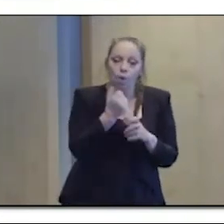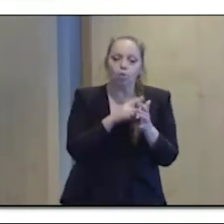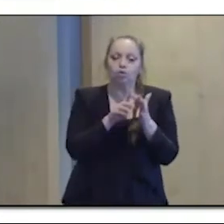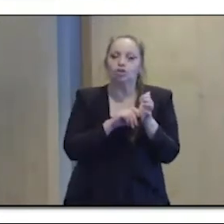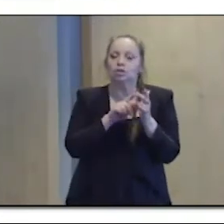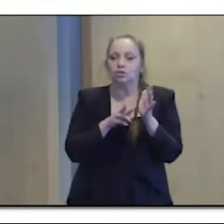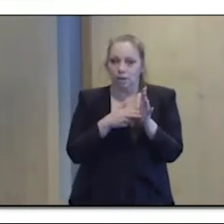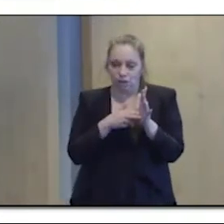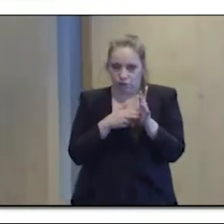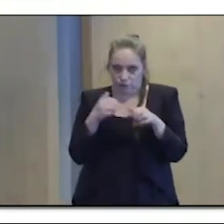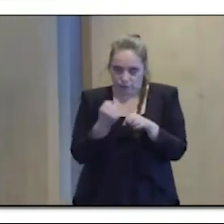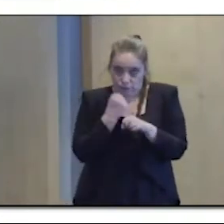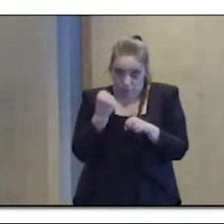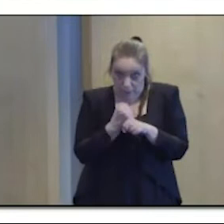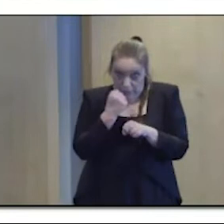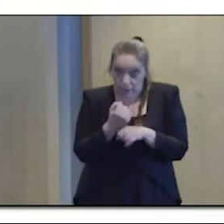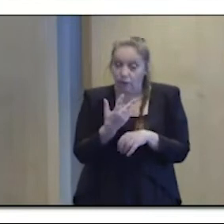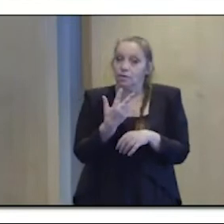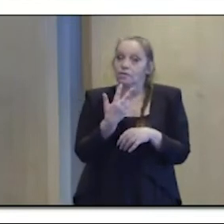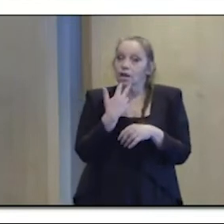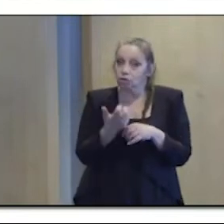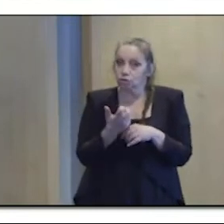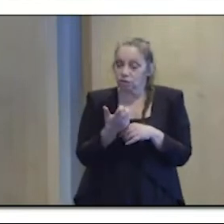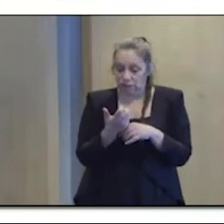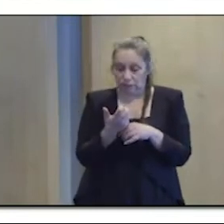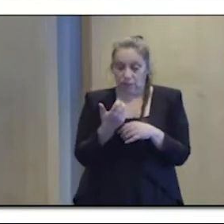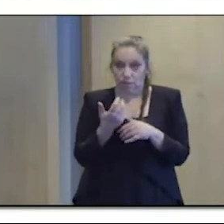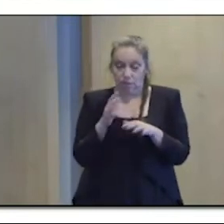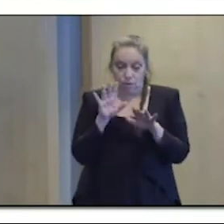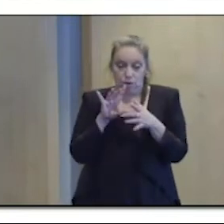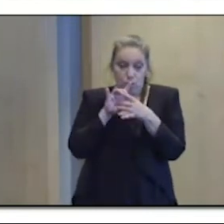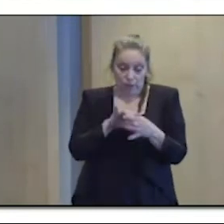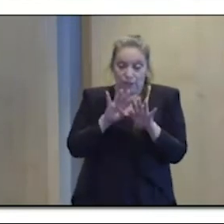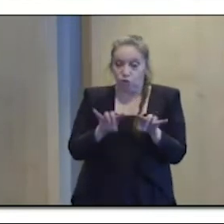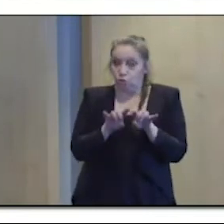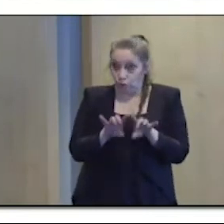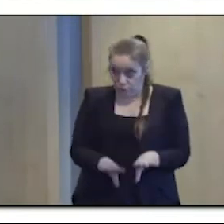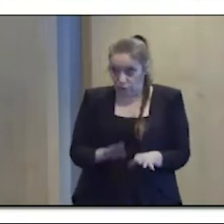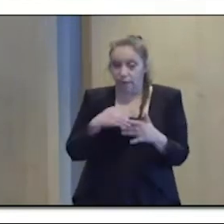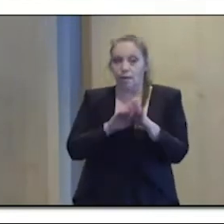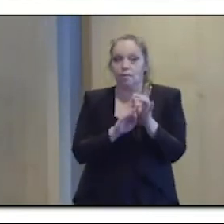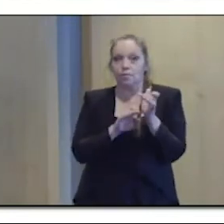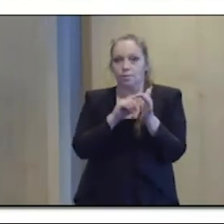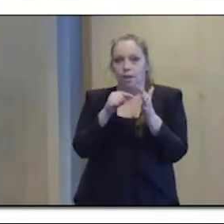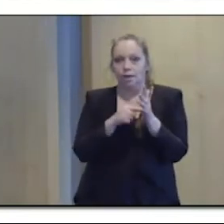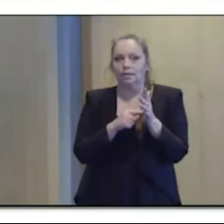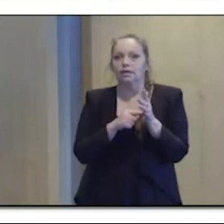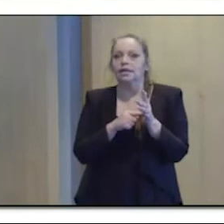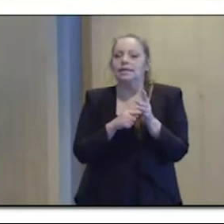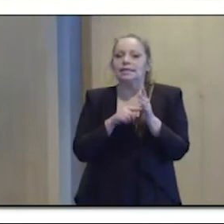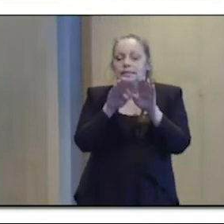it. If you like all generation in the Australian electricity market has the same heartbeat and it's